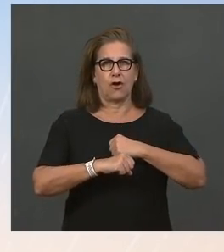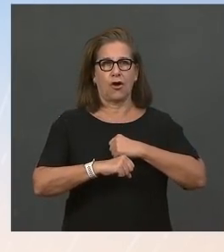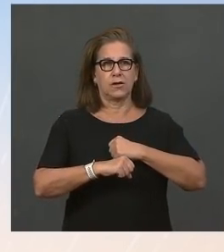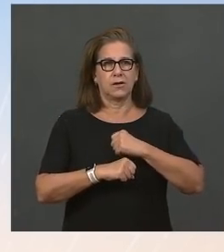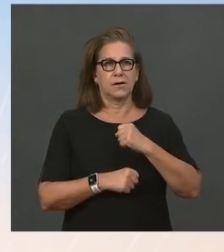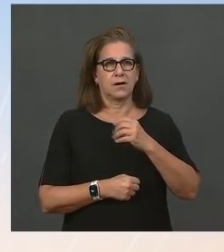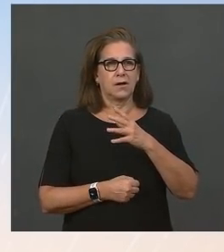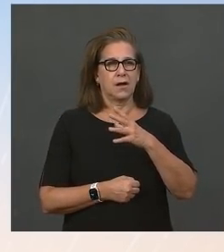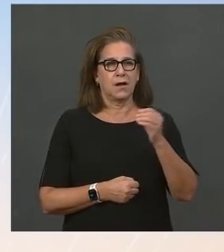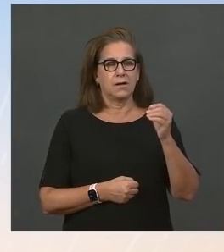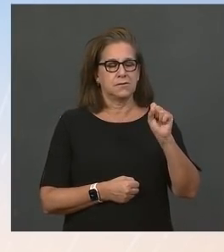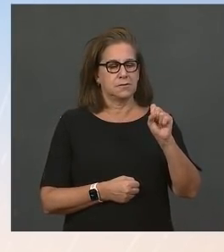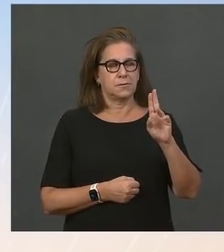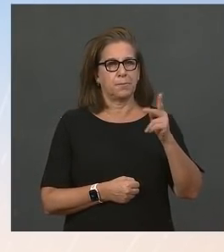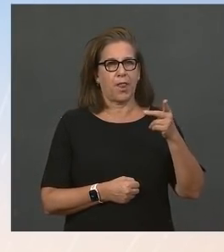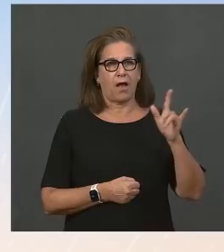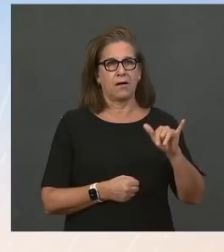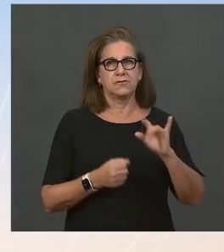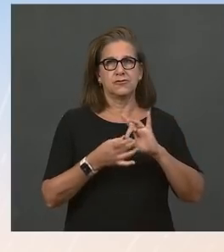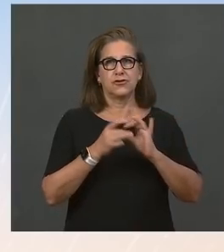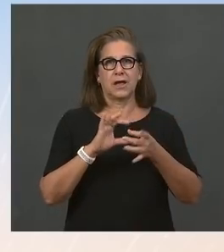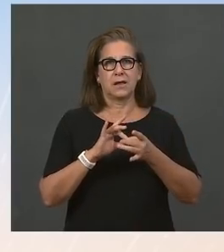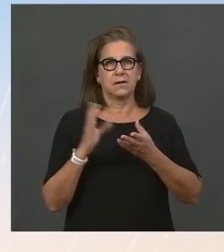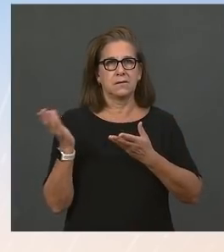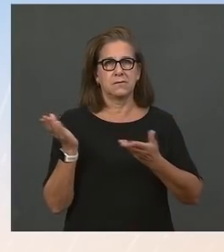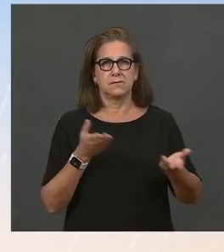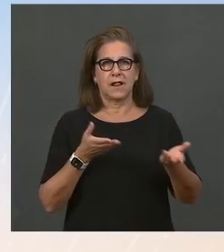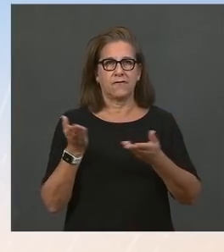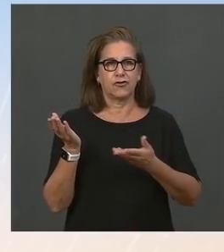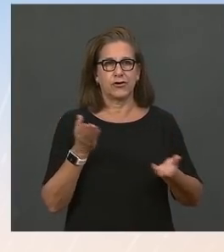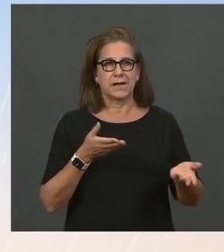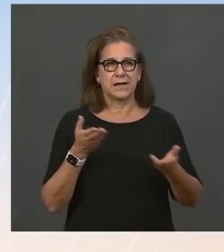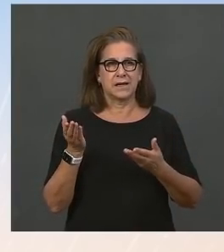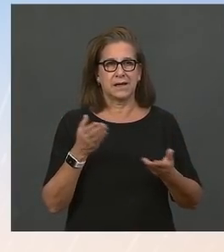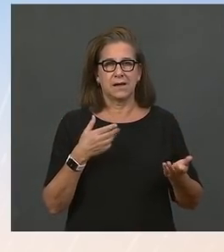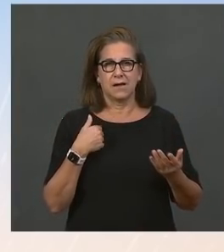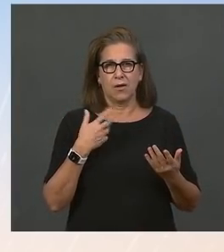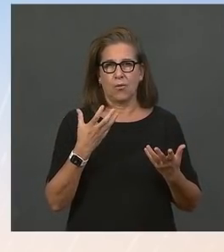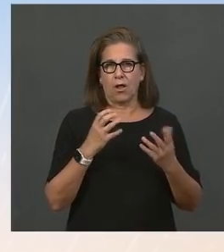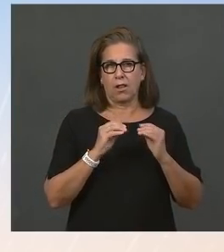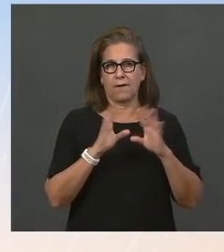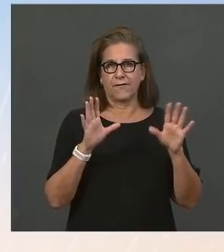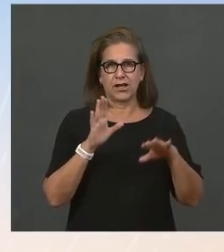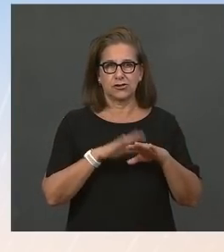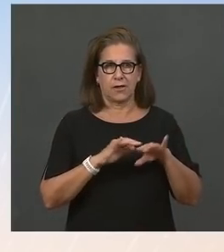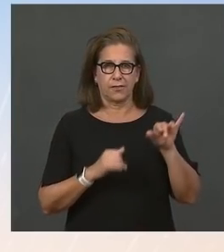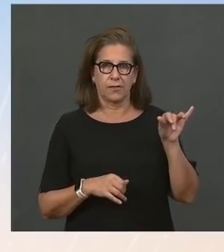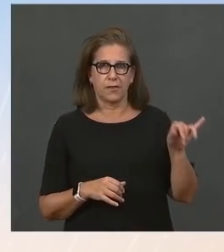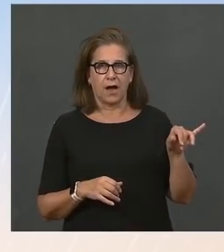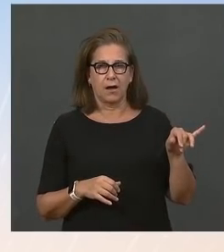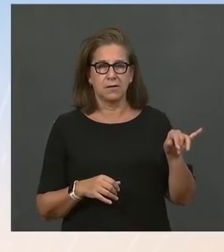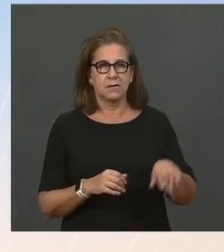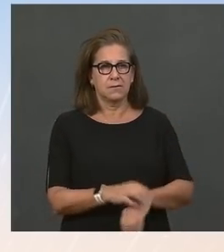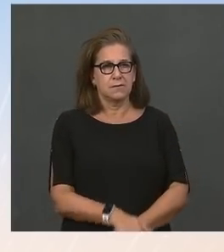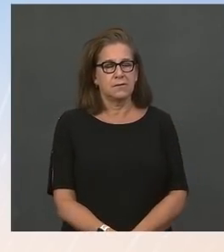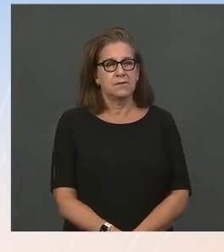The Press: Yeah, I just -- my understanding is it had been talked about but it wasn't something you guys were moving toward. The President seemed to say differently last night. Ms. Psaki: Sure.